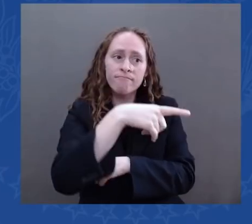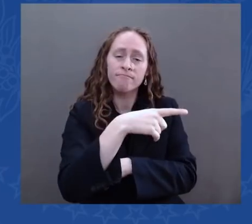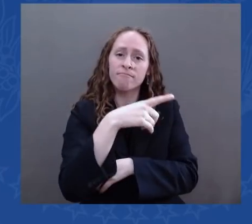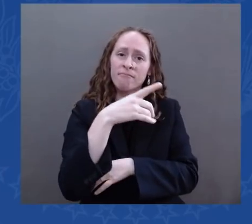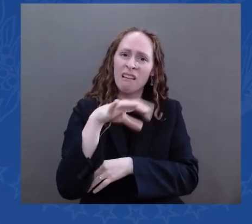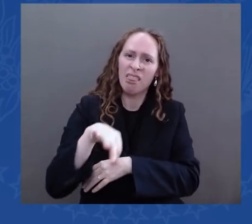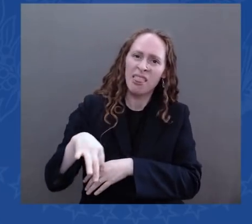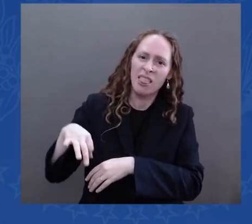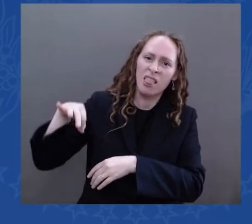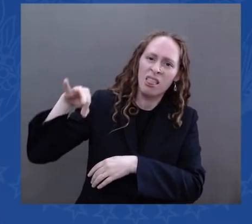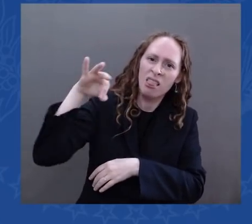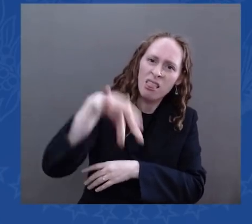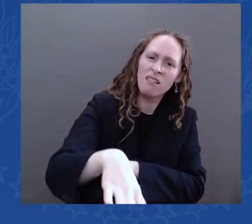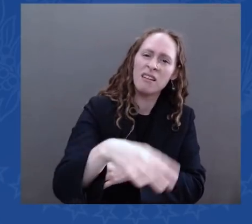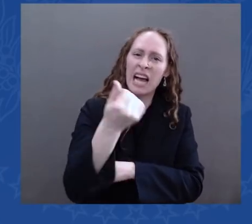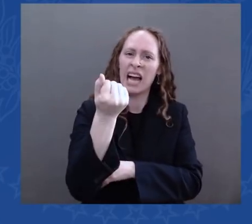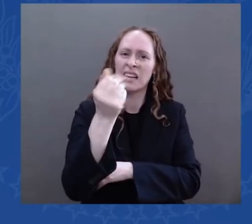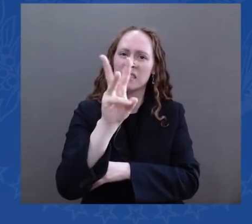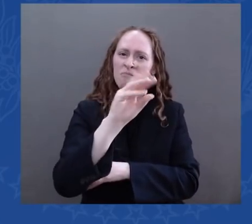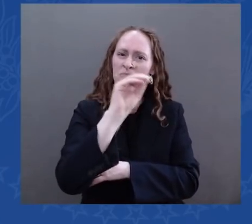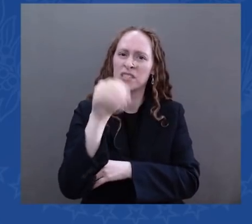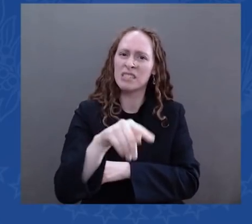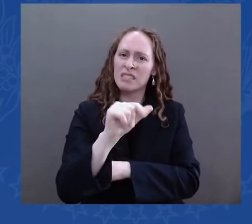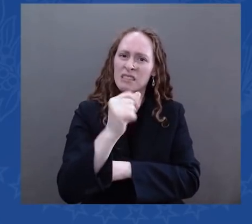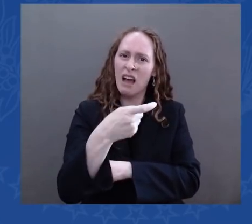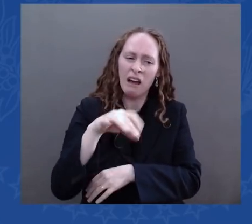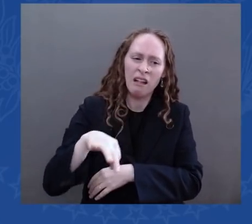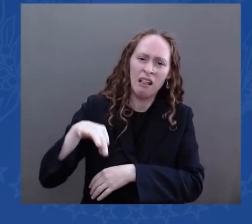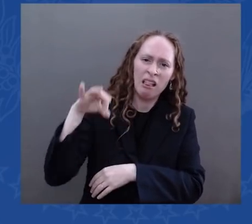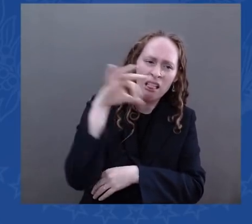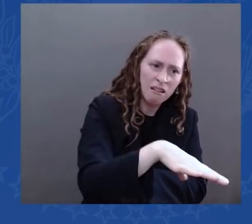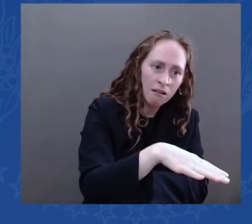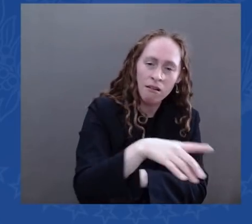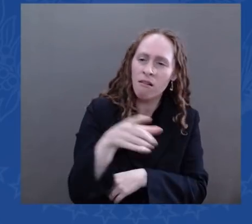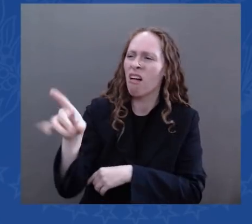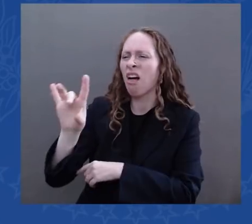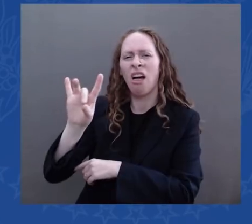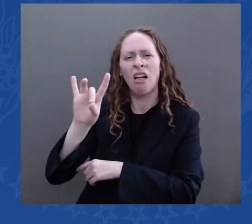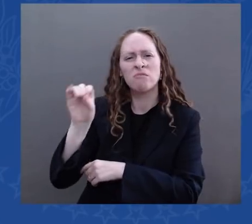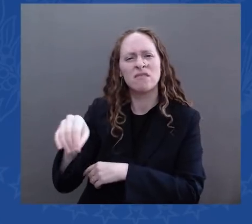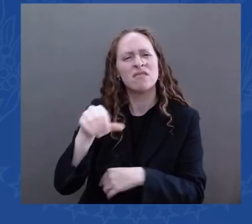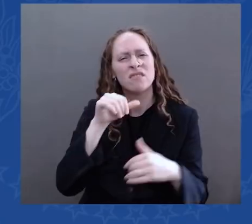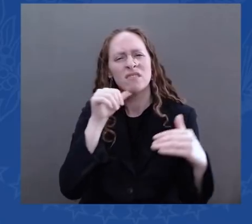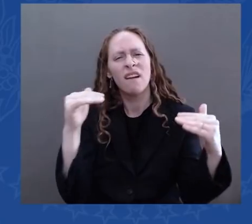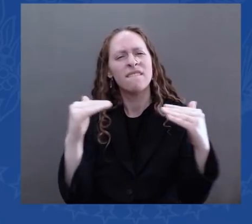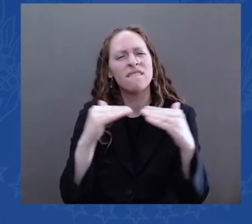That's not right. That's not fair. And my budget contains a "Billionaire Minimum Tax"